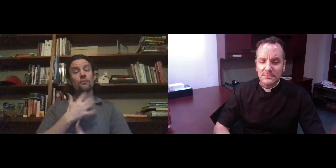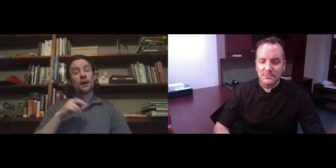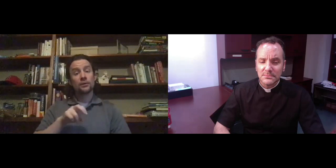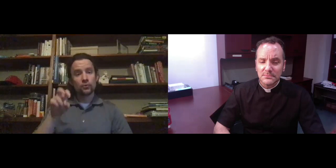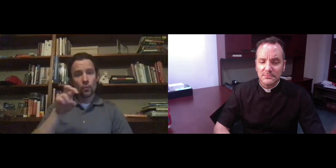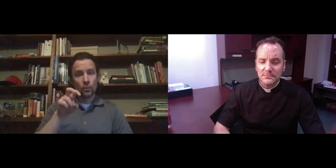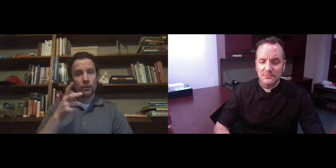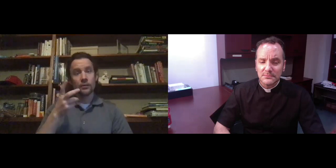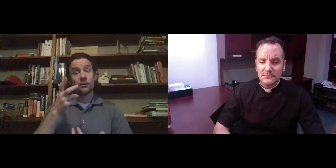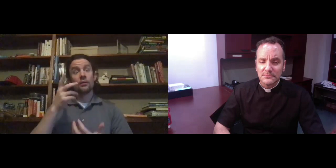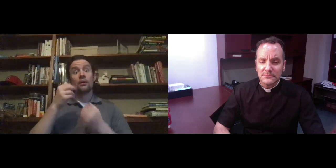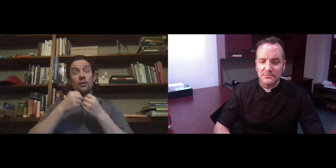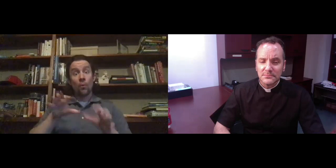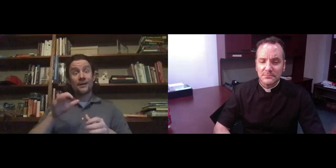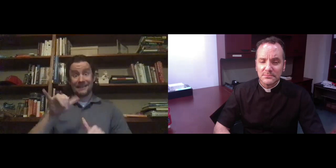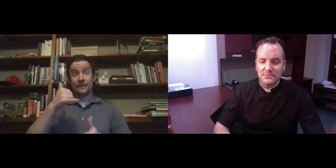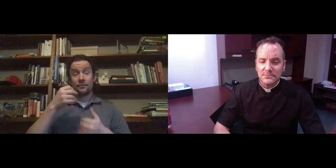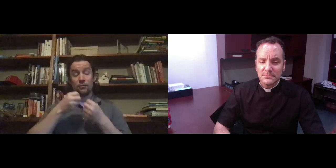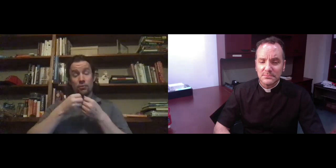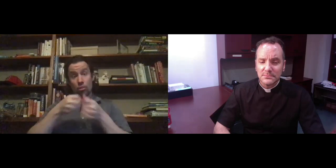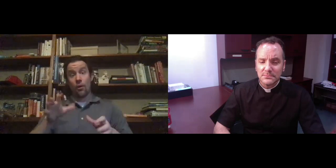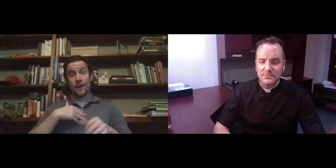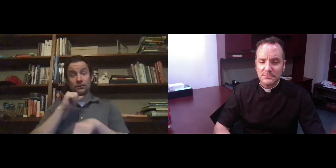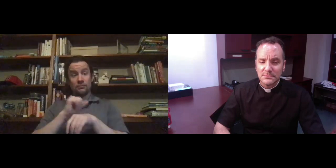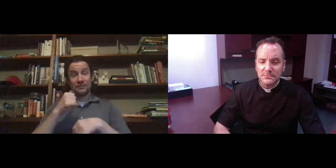So instead I held on to Jesus, and I used this time